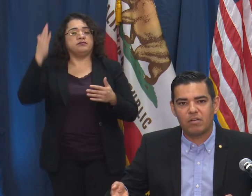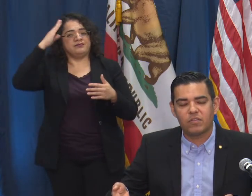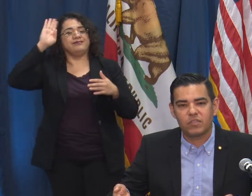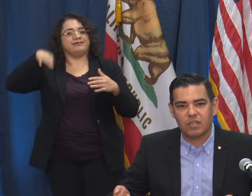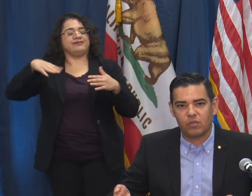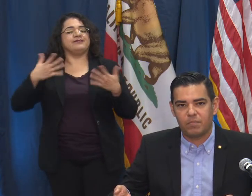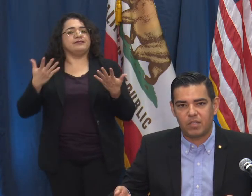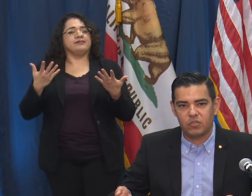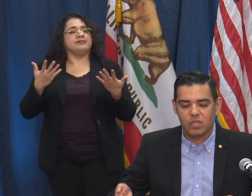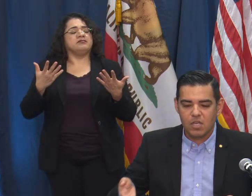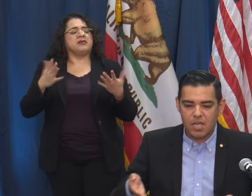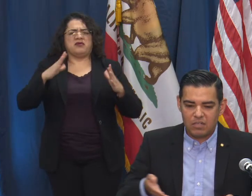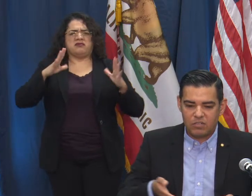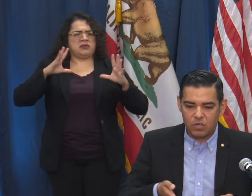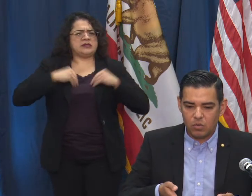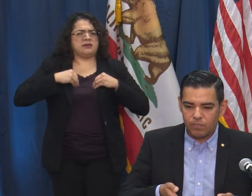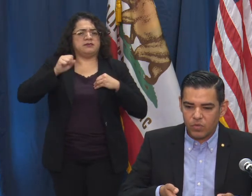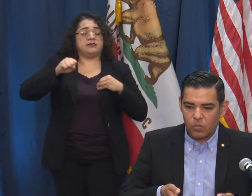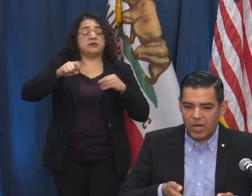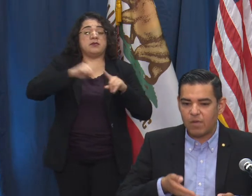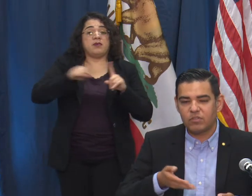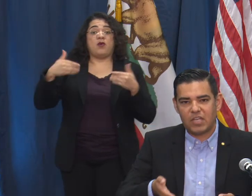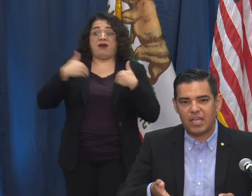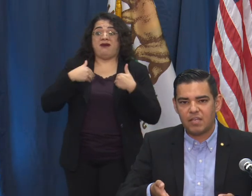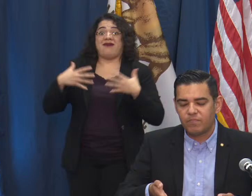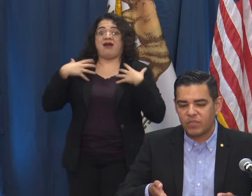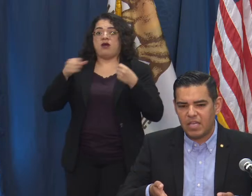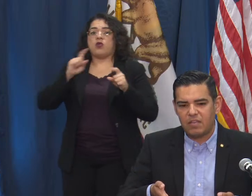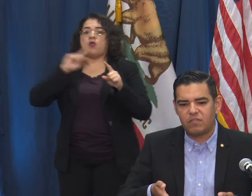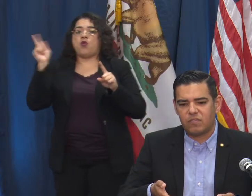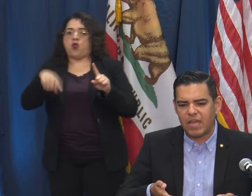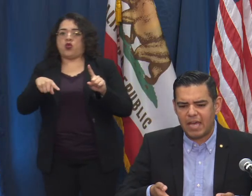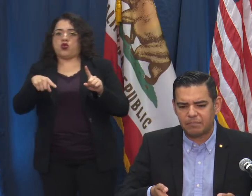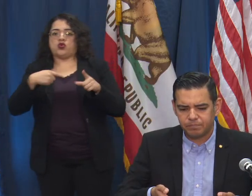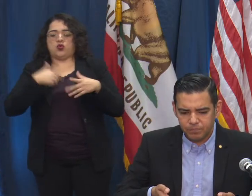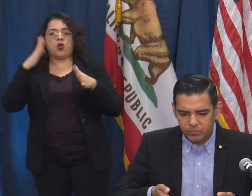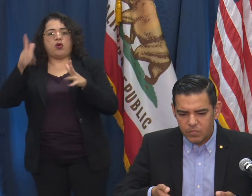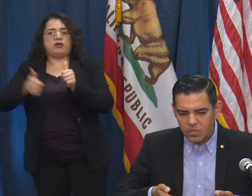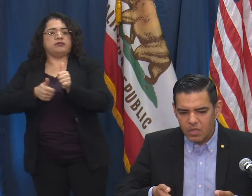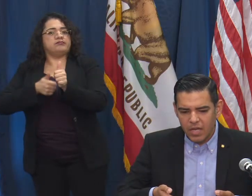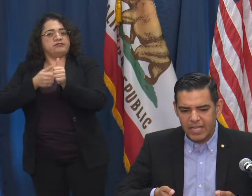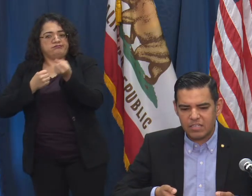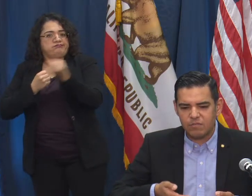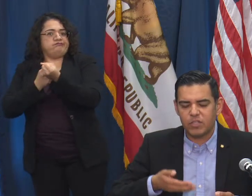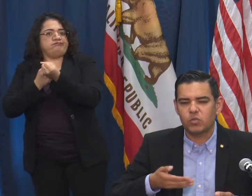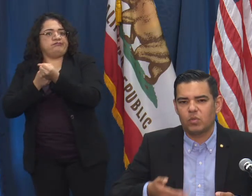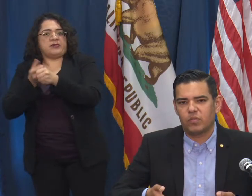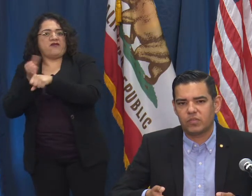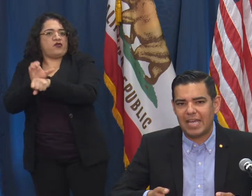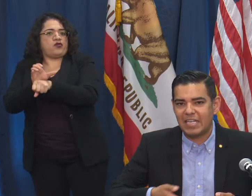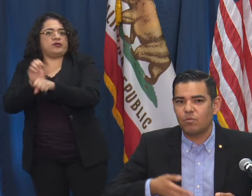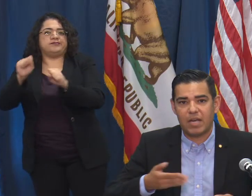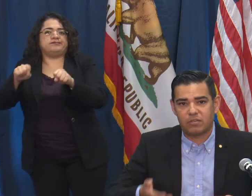in the City of Long Beach and so what I would say is that individuals, anyone out